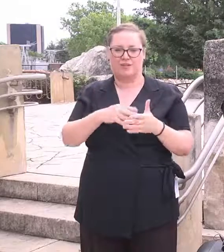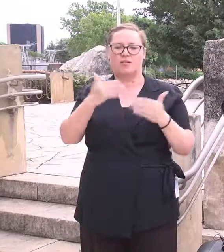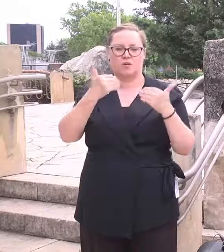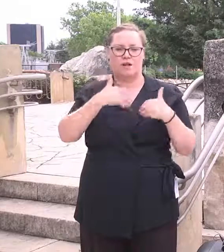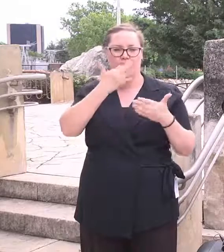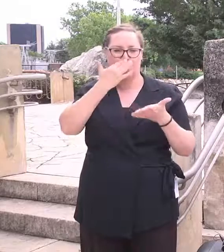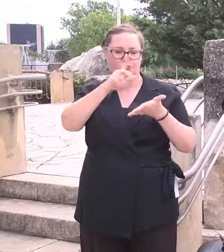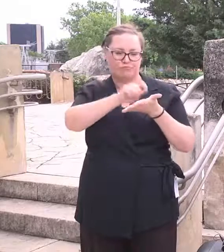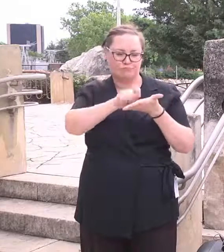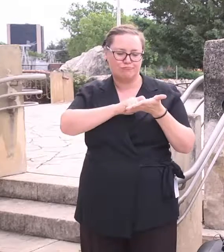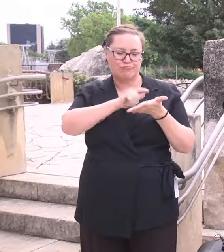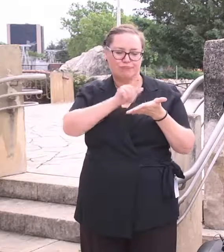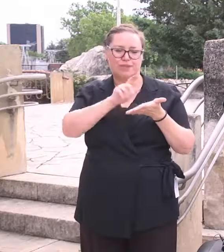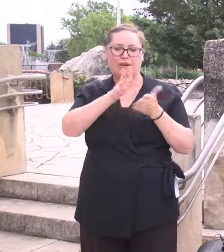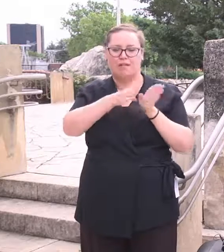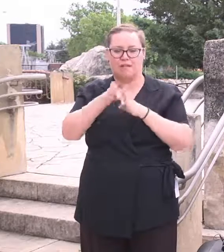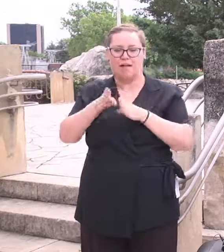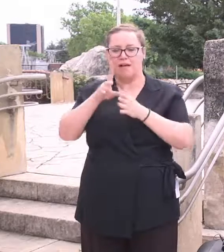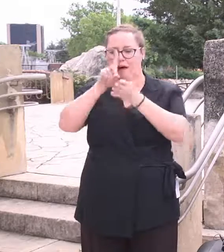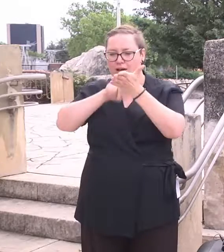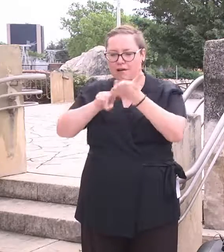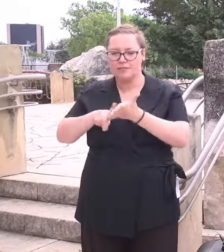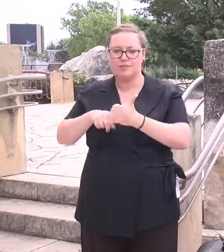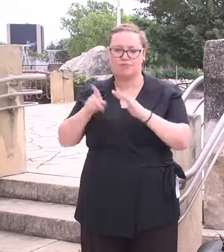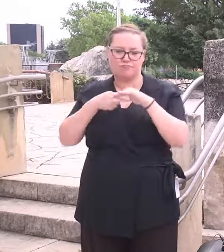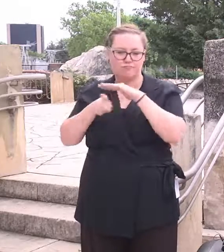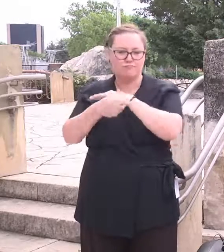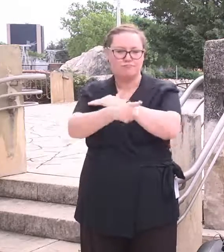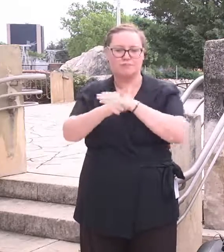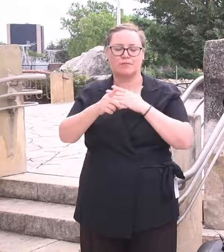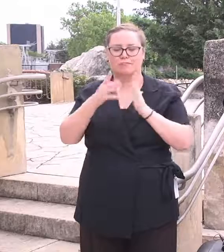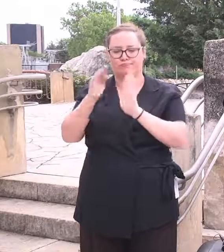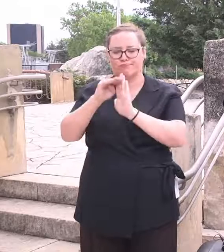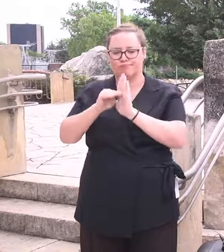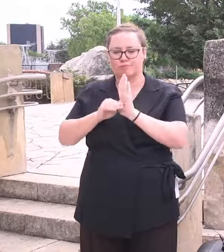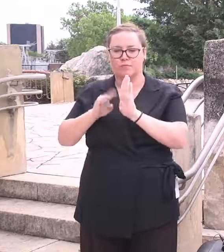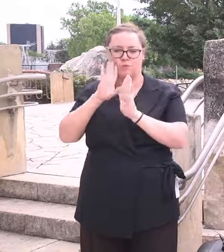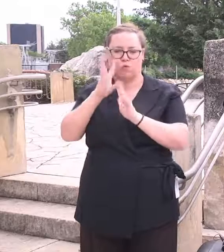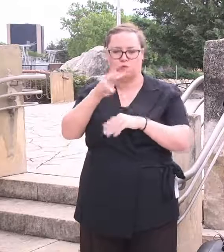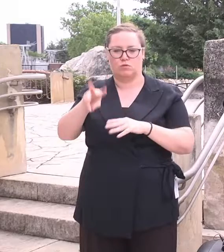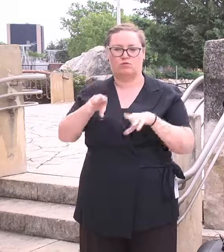that gets you out exploring all that witcha has to offer we'll have more information about that